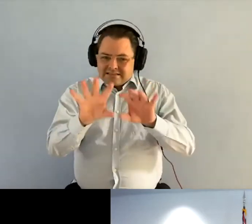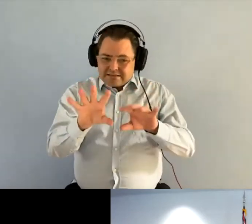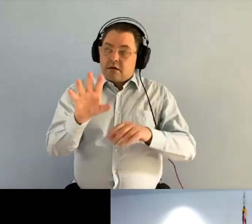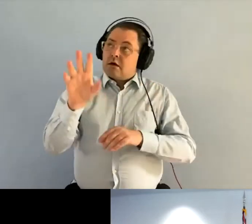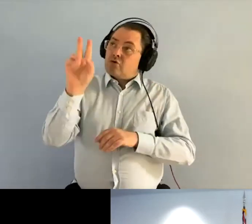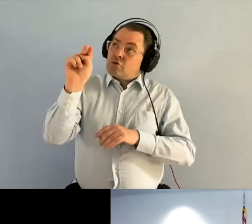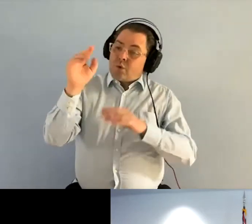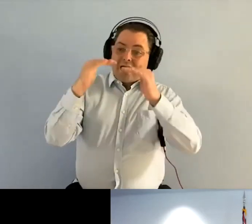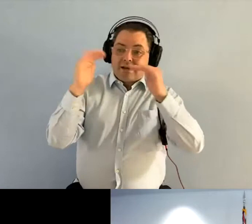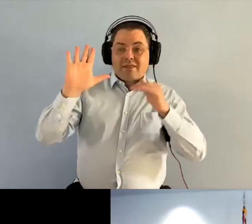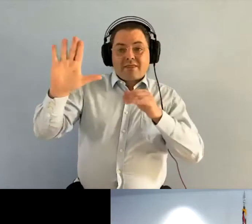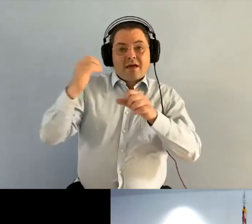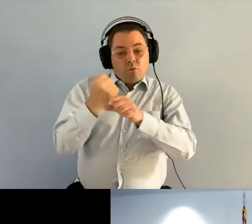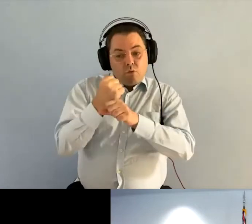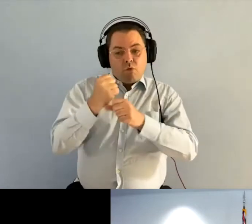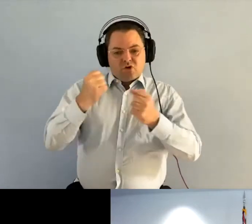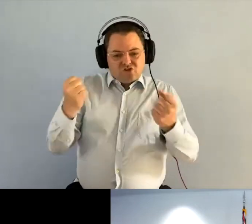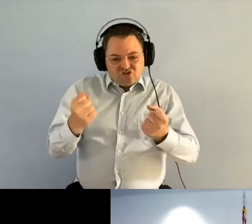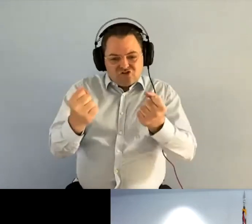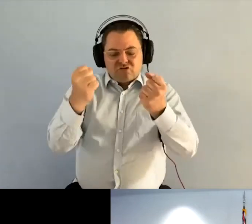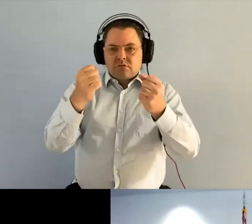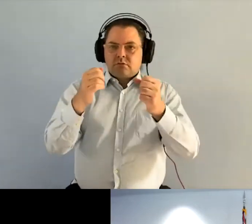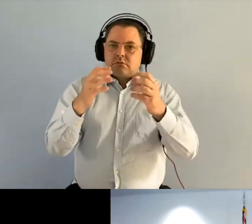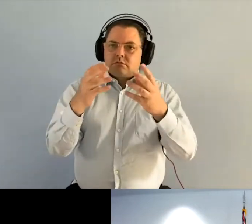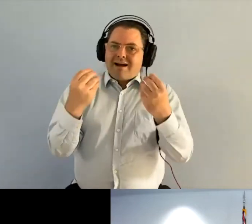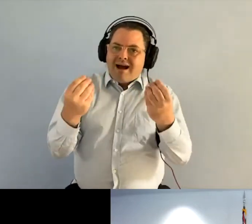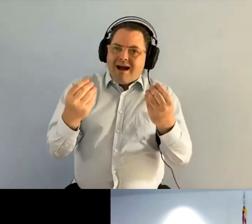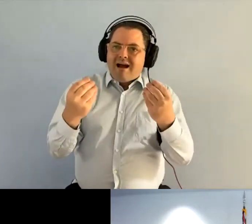are going to hear from a few speakers about what has been